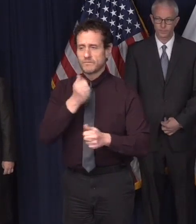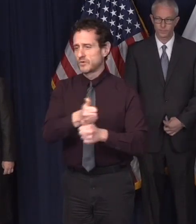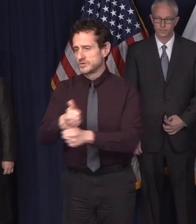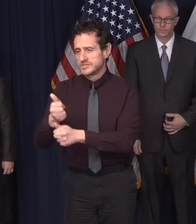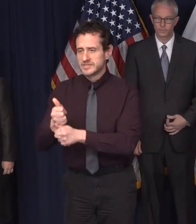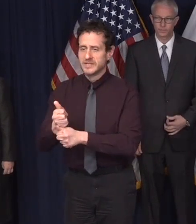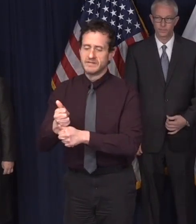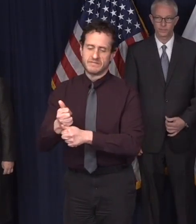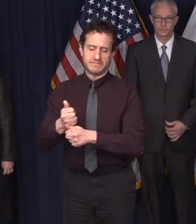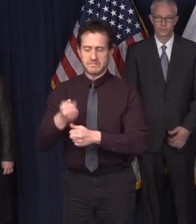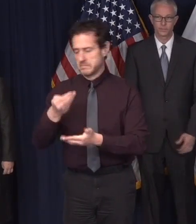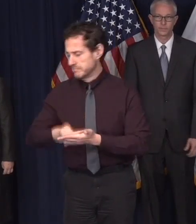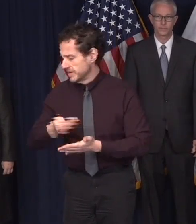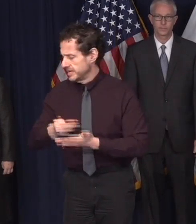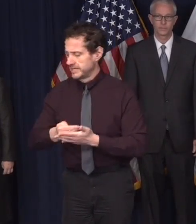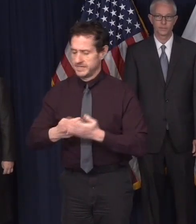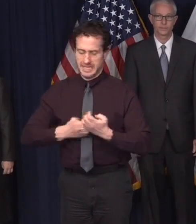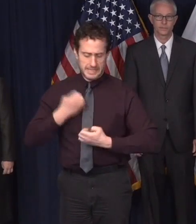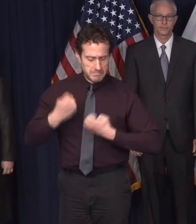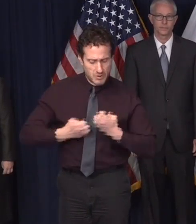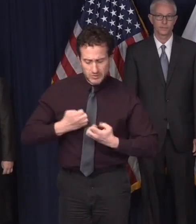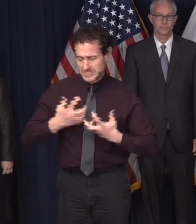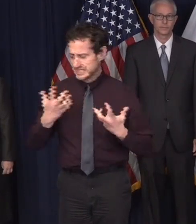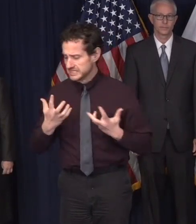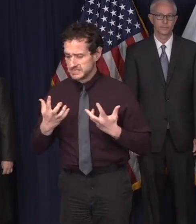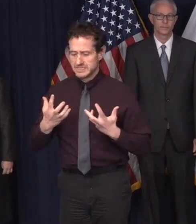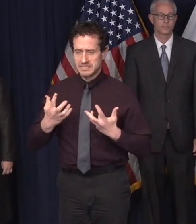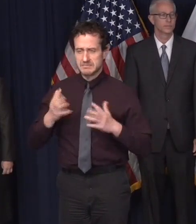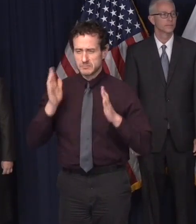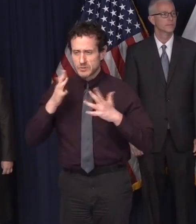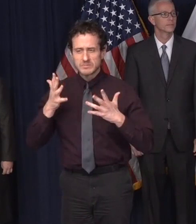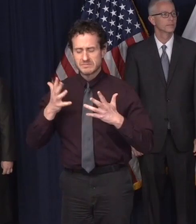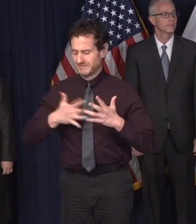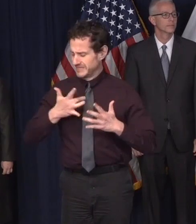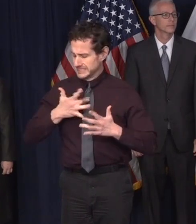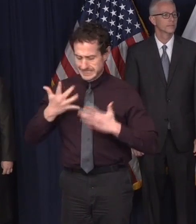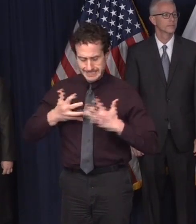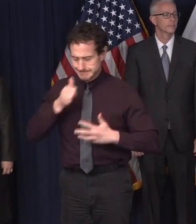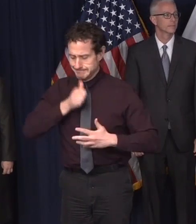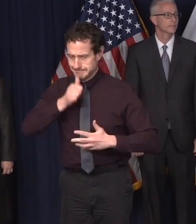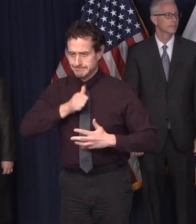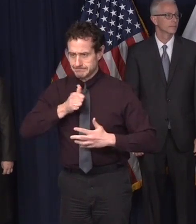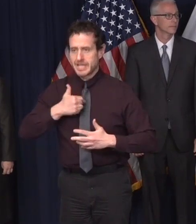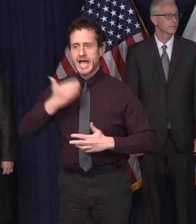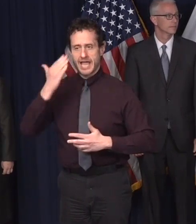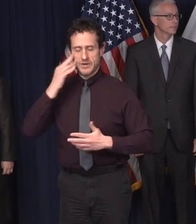FOLKS, I KNOW THAT THIS JOURNEY IS AN EXTRAORDINARILY DIFFICULT ONE. PERSONALLY, FINANCIALLY, EMOTIONALLY.